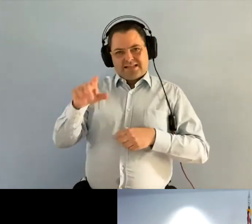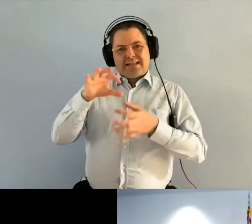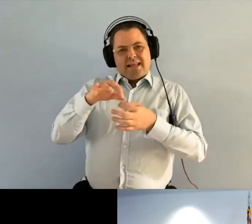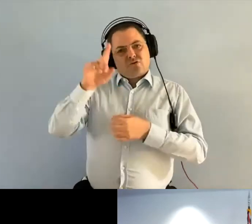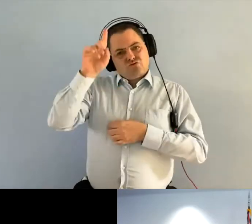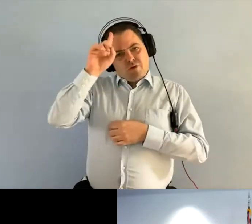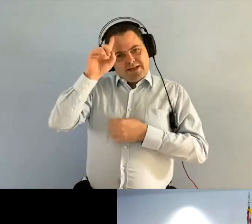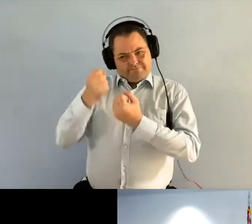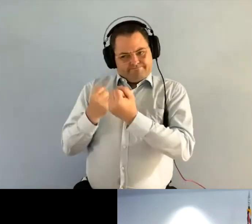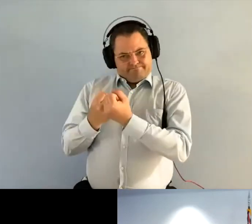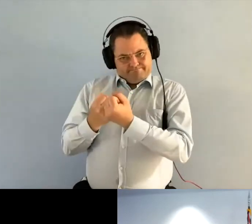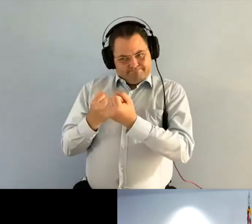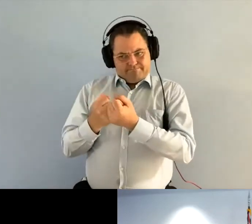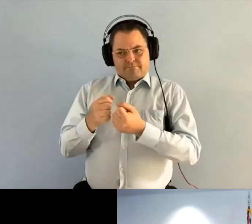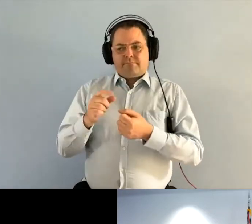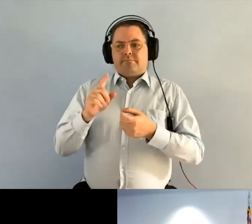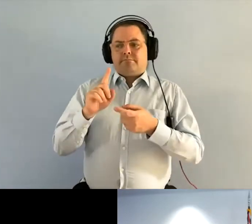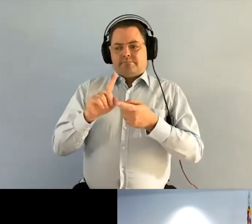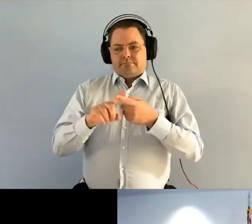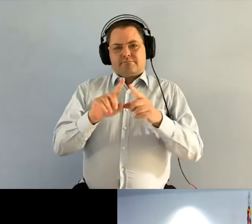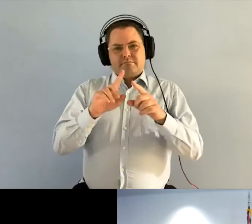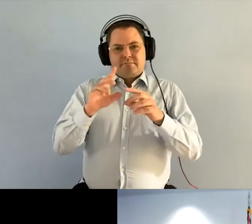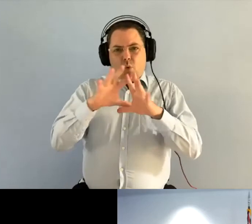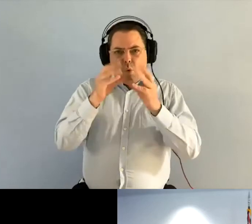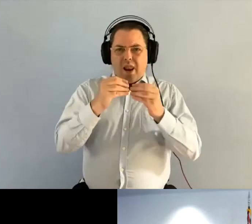no one behind project sponsored by the Federation of foreign